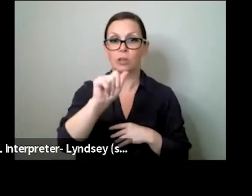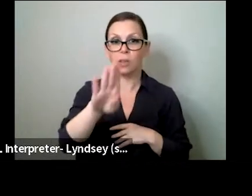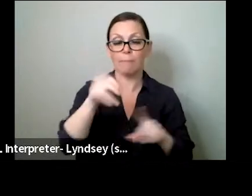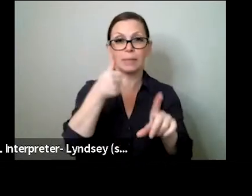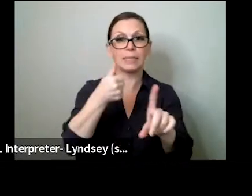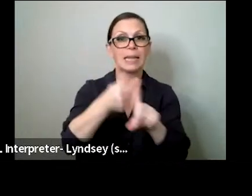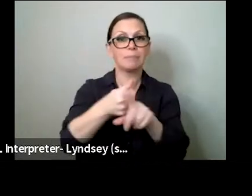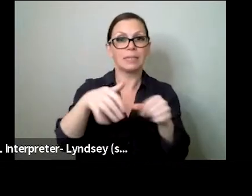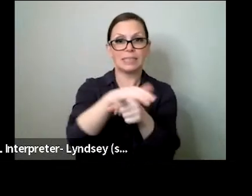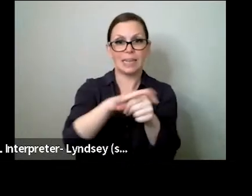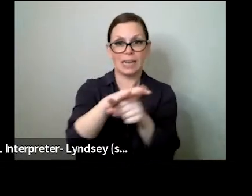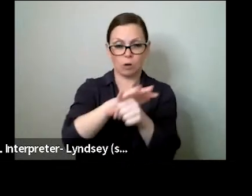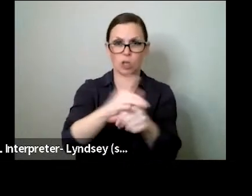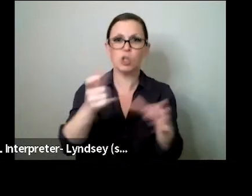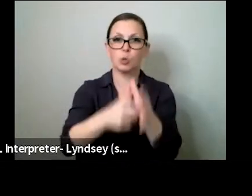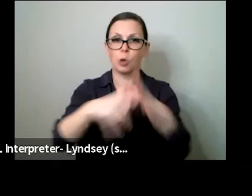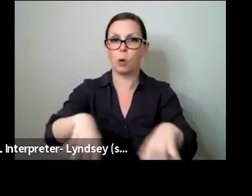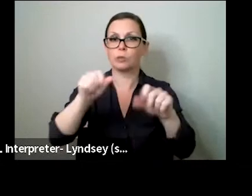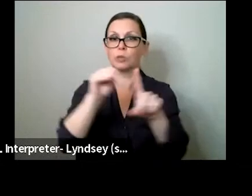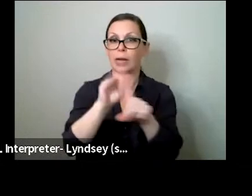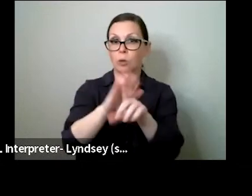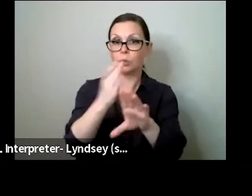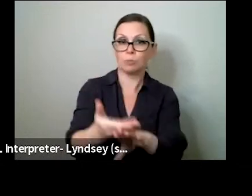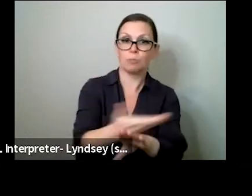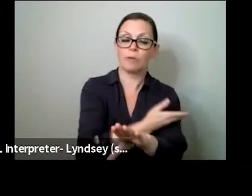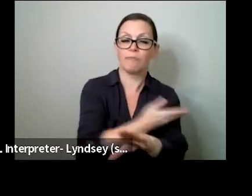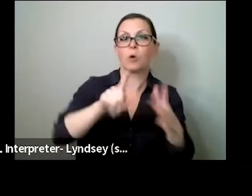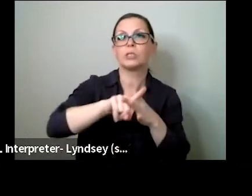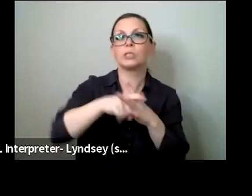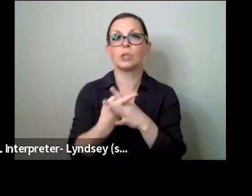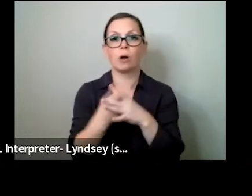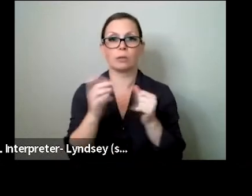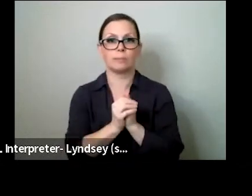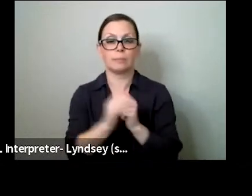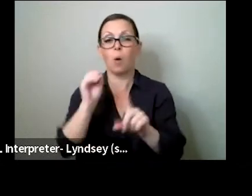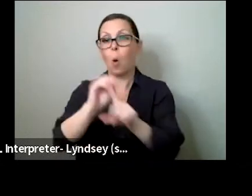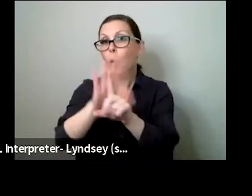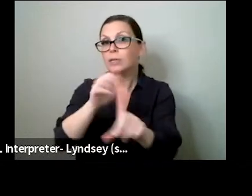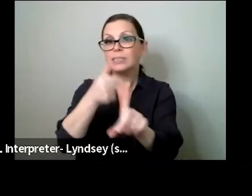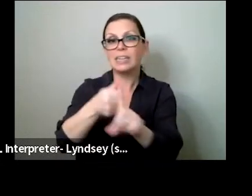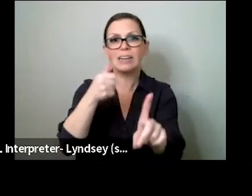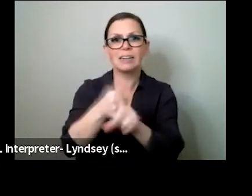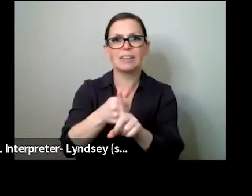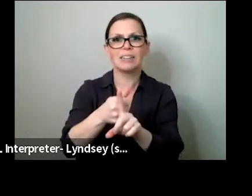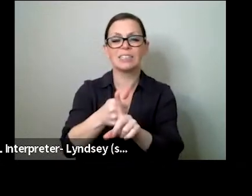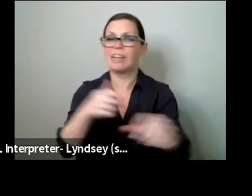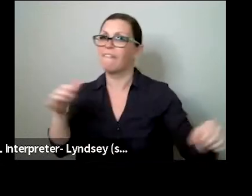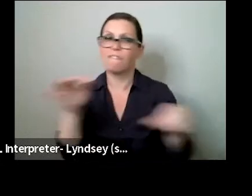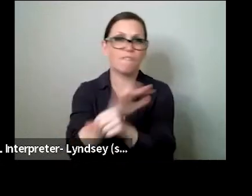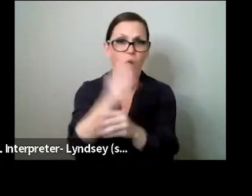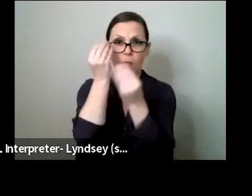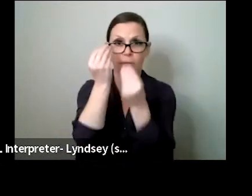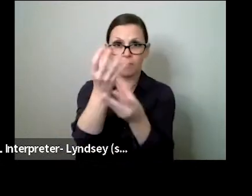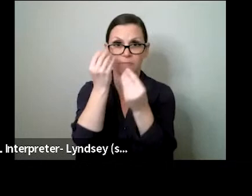where you do have to take an orientation to get started, and the orientation is packed with information.